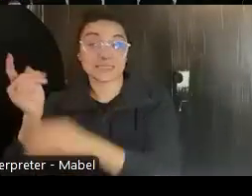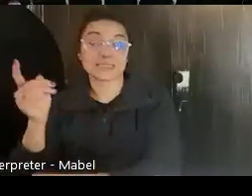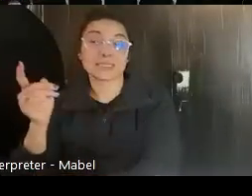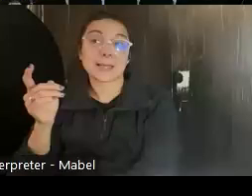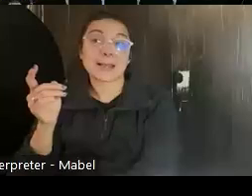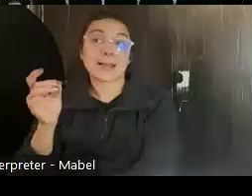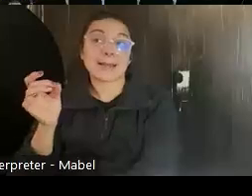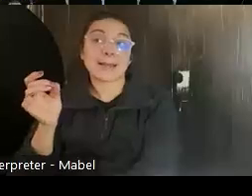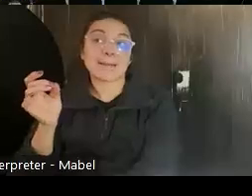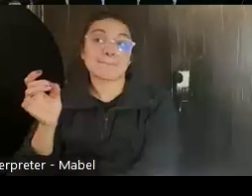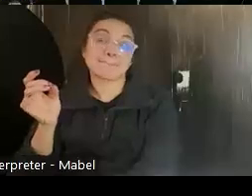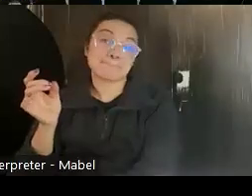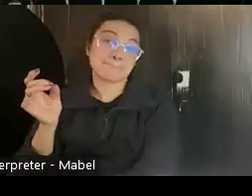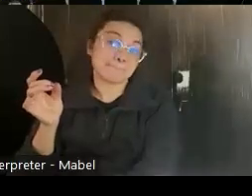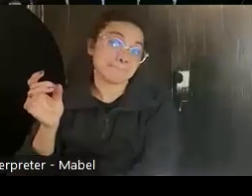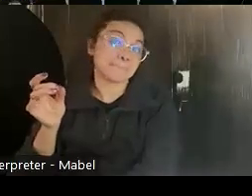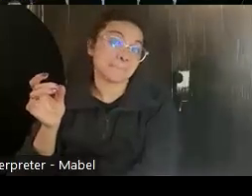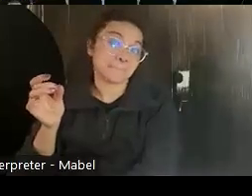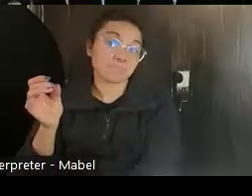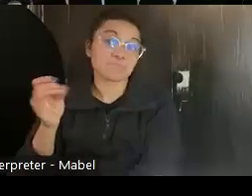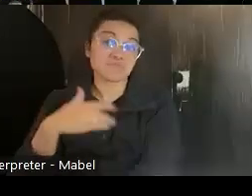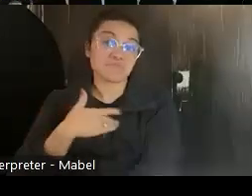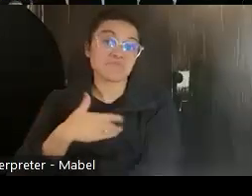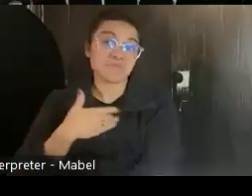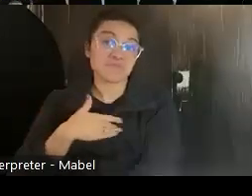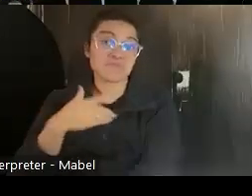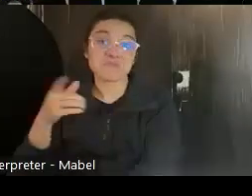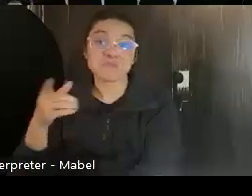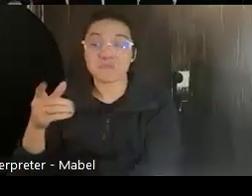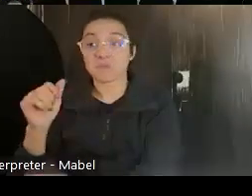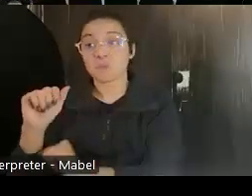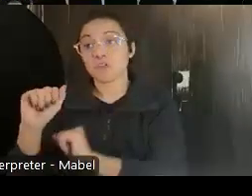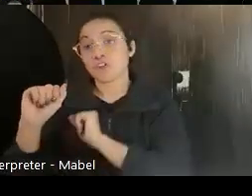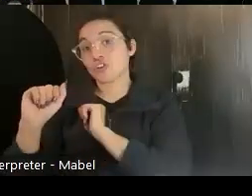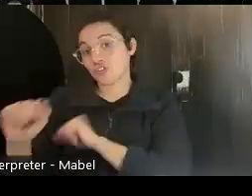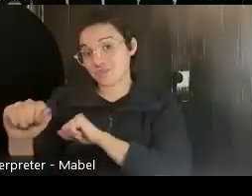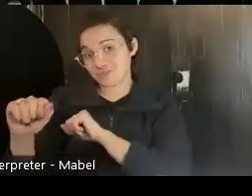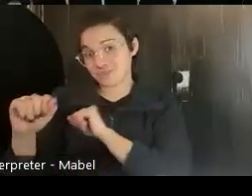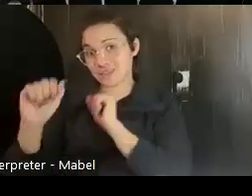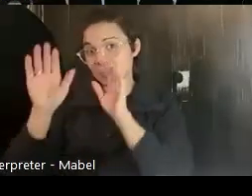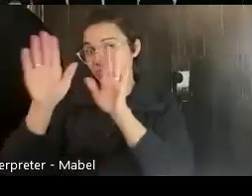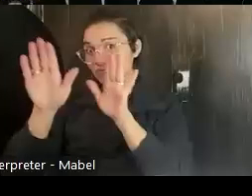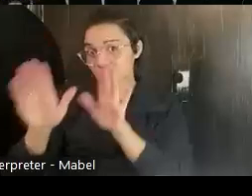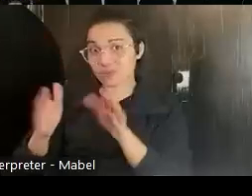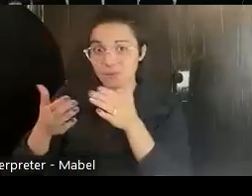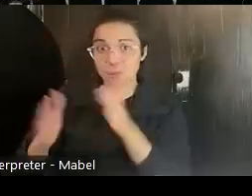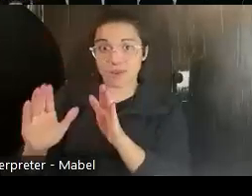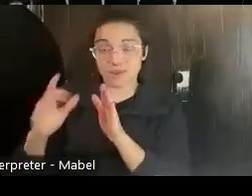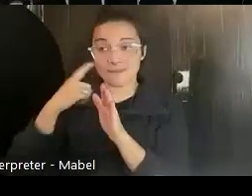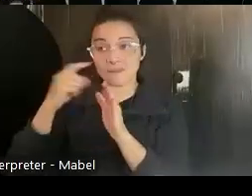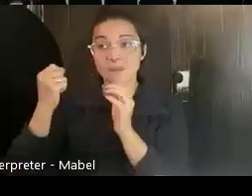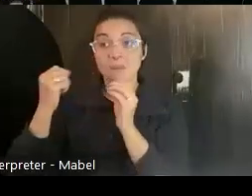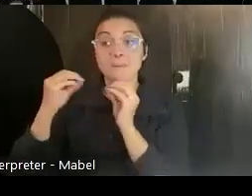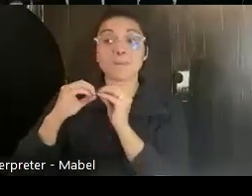feel like that could be a wonderful way for more individuals to become aware and get referred to